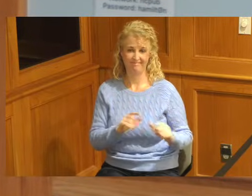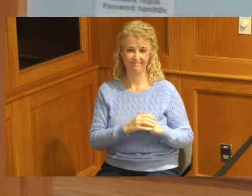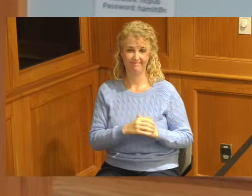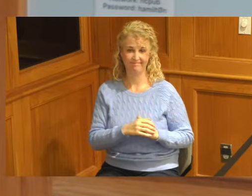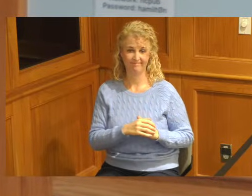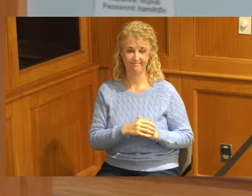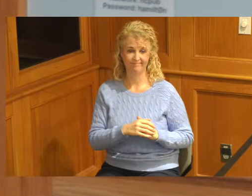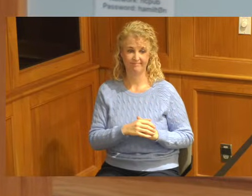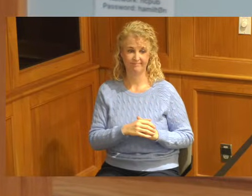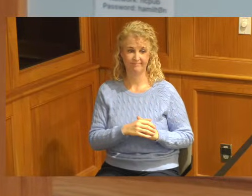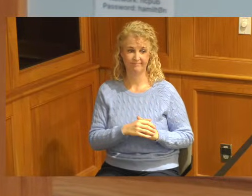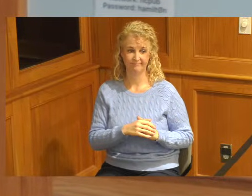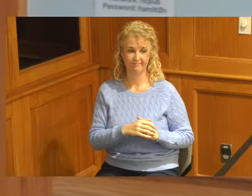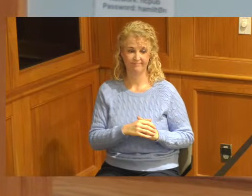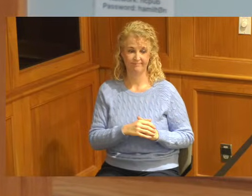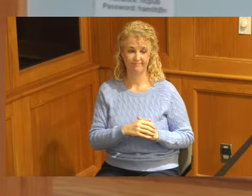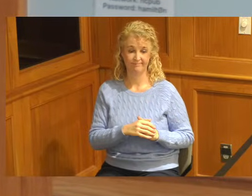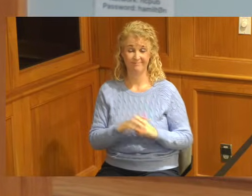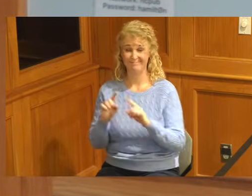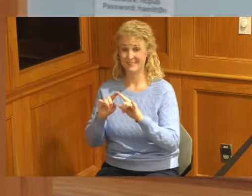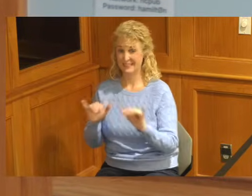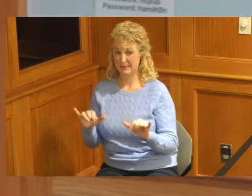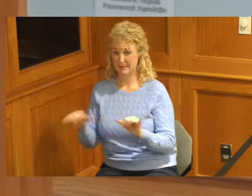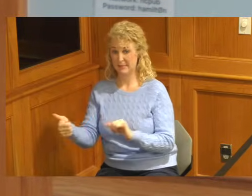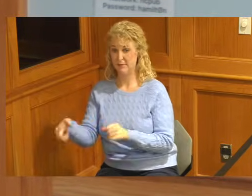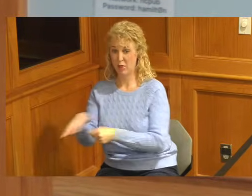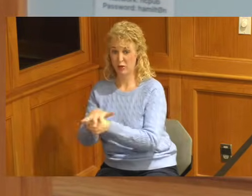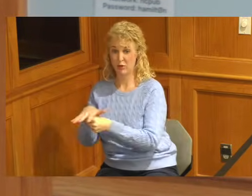of this will work. In the meantime, they there has been this other location that they've sort of